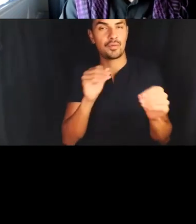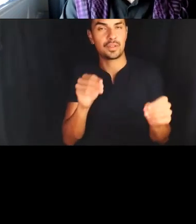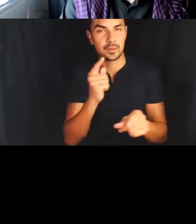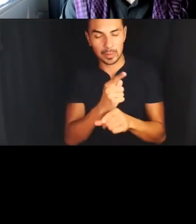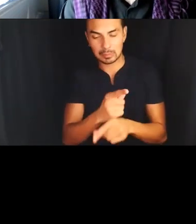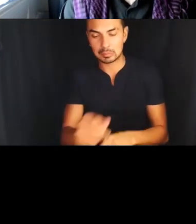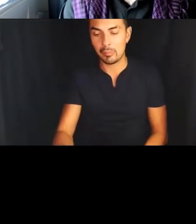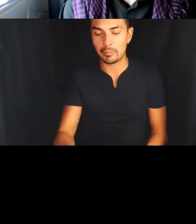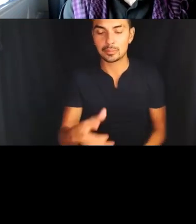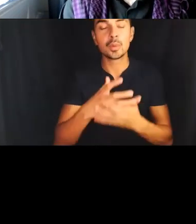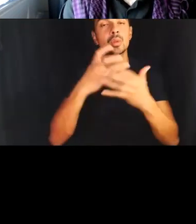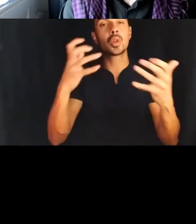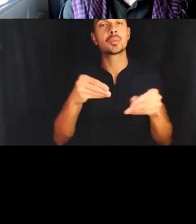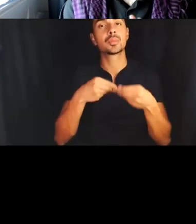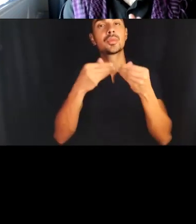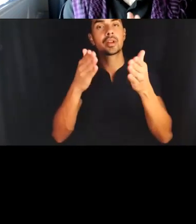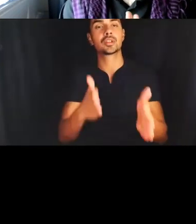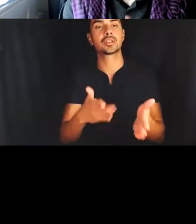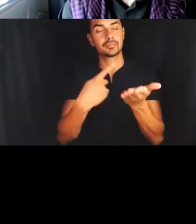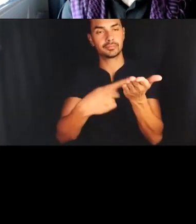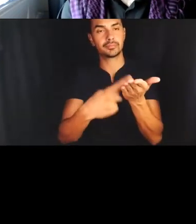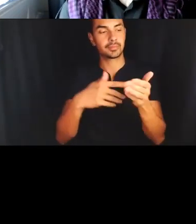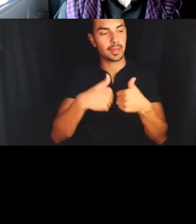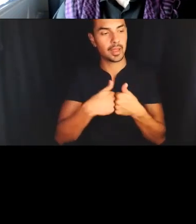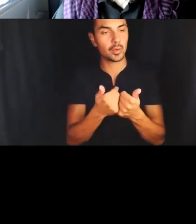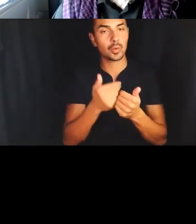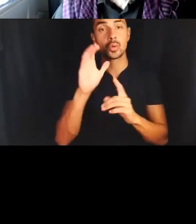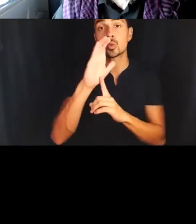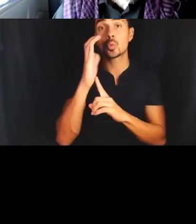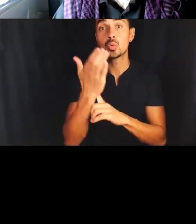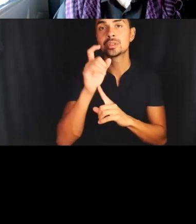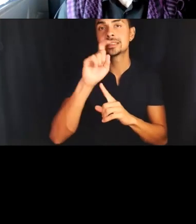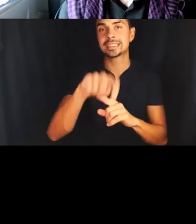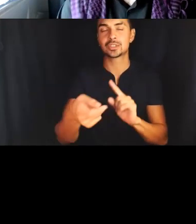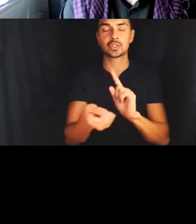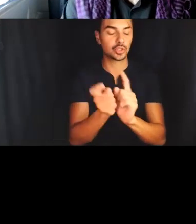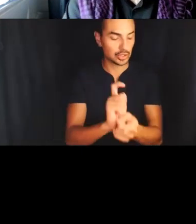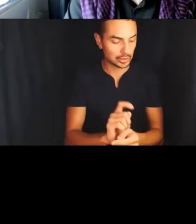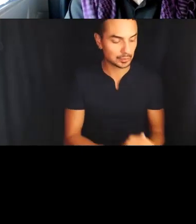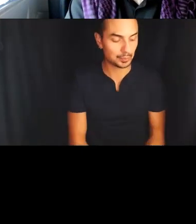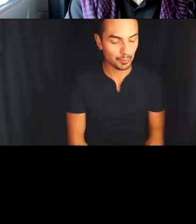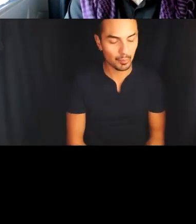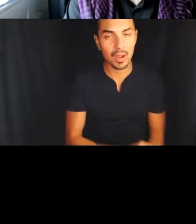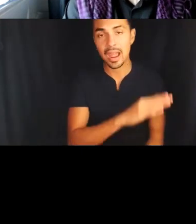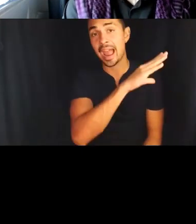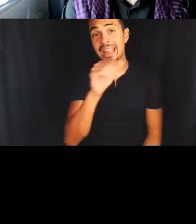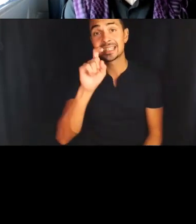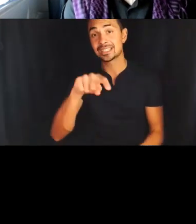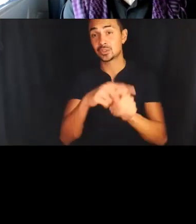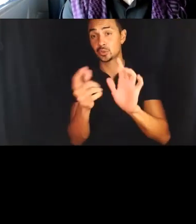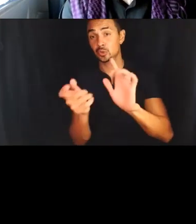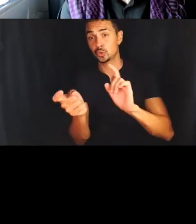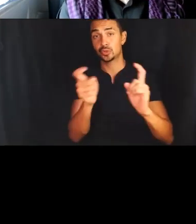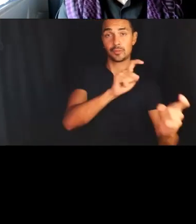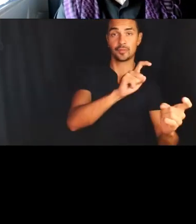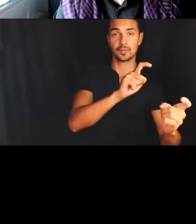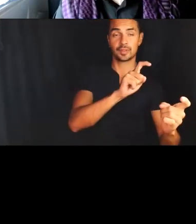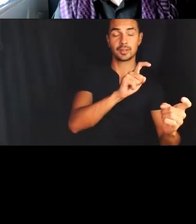A lot of providers talked about how culture needs to change and there needs to be this shift from, you know,